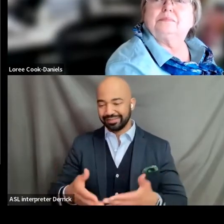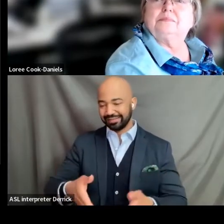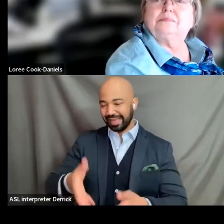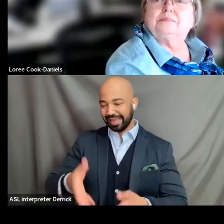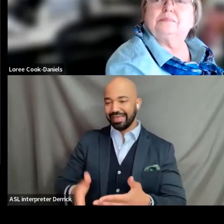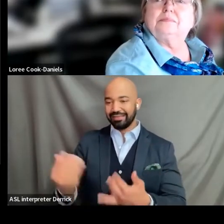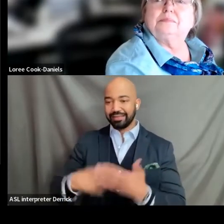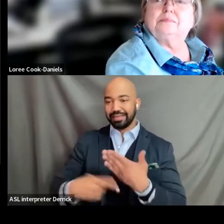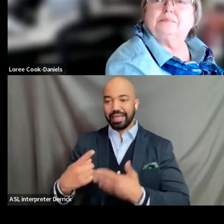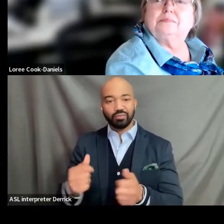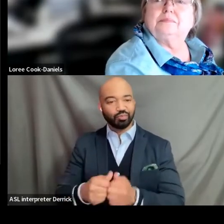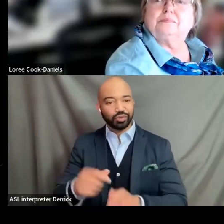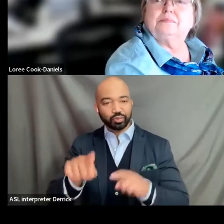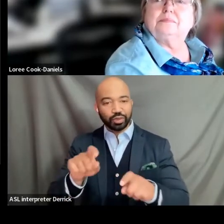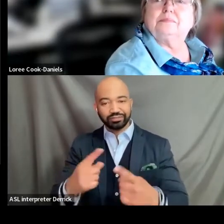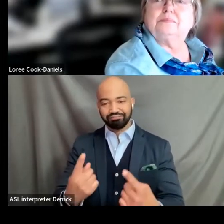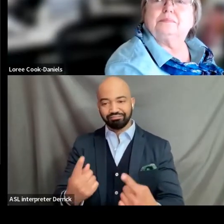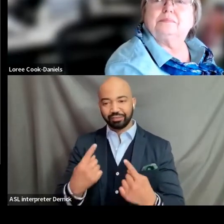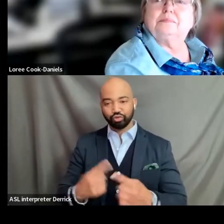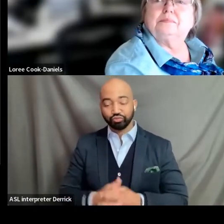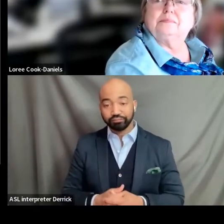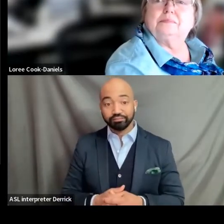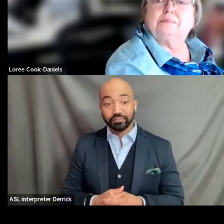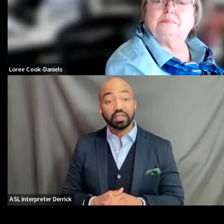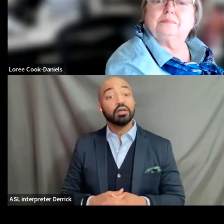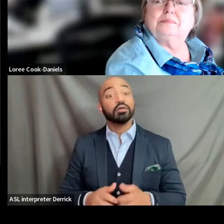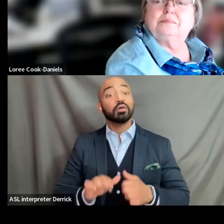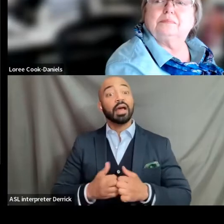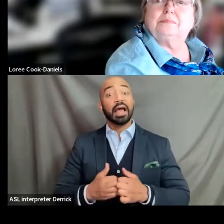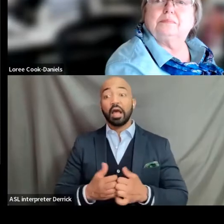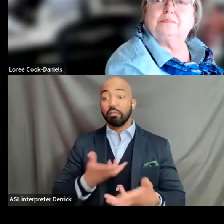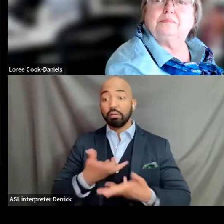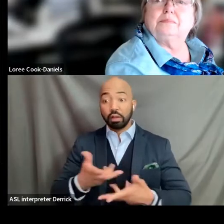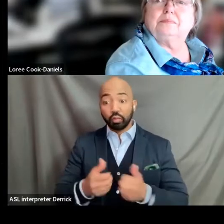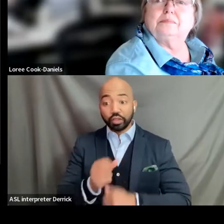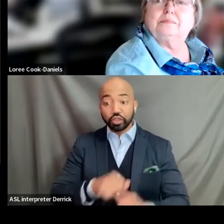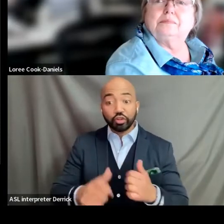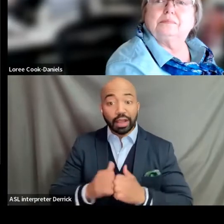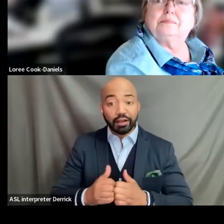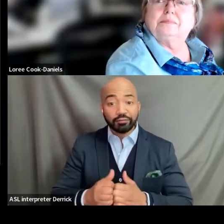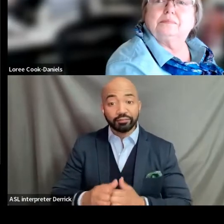The couple of ways that we'll interact today are through chat. So if you all want to find that chat box